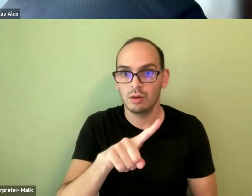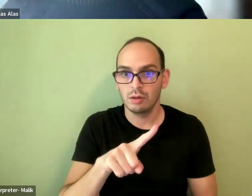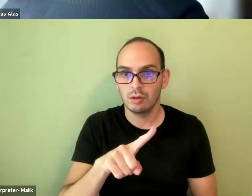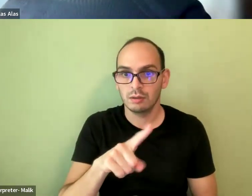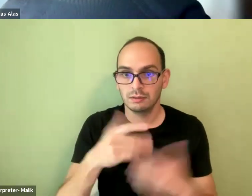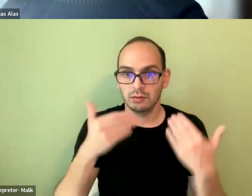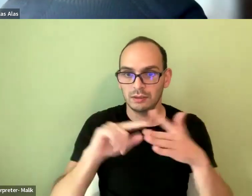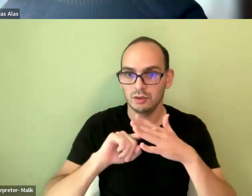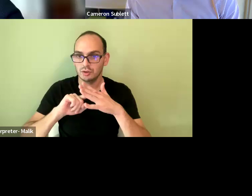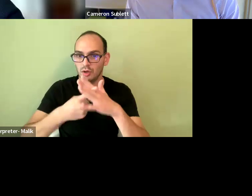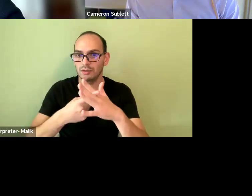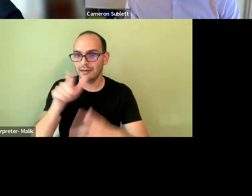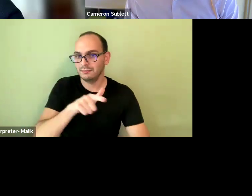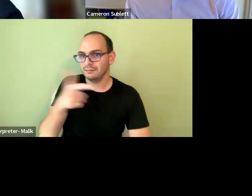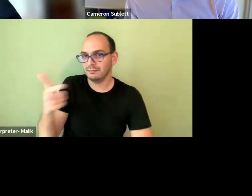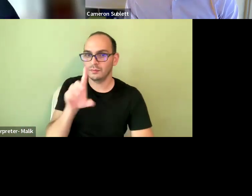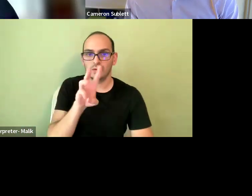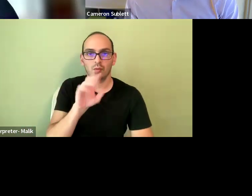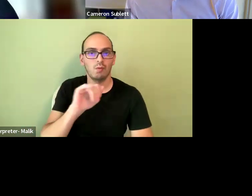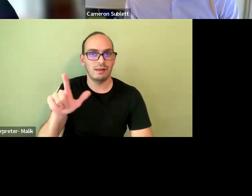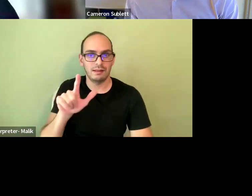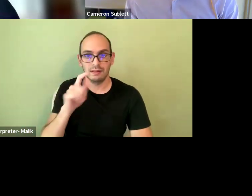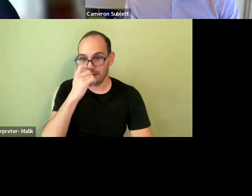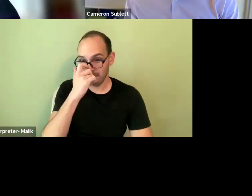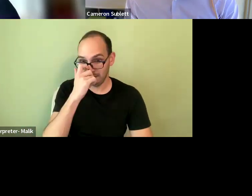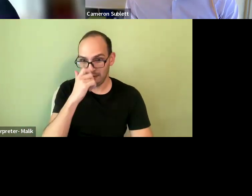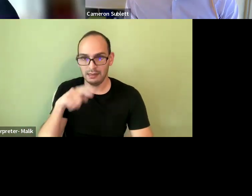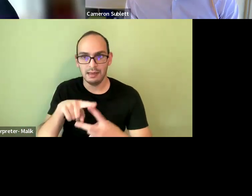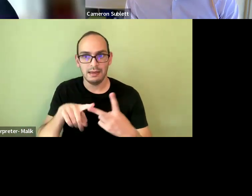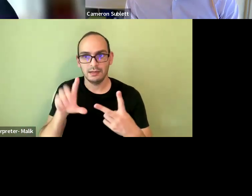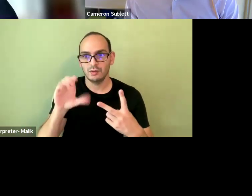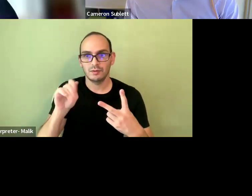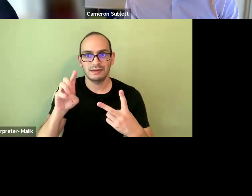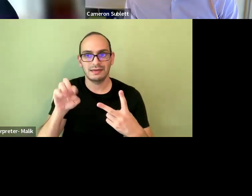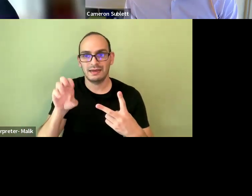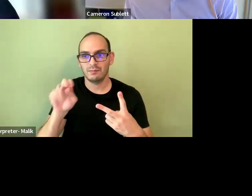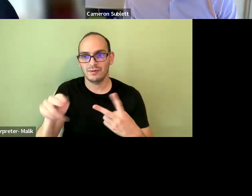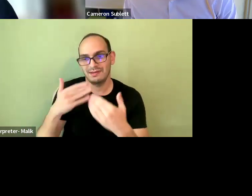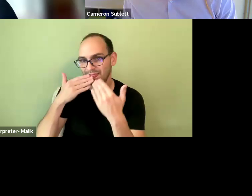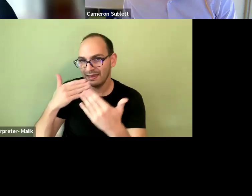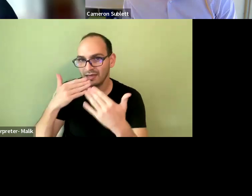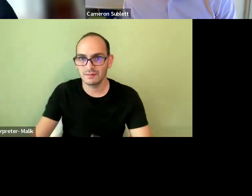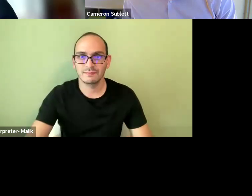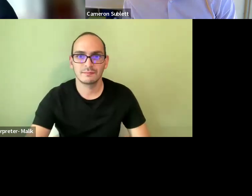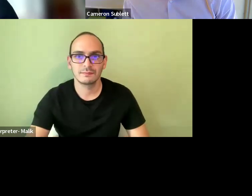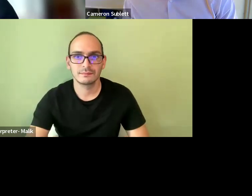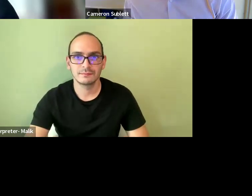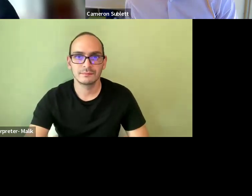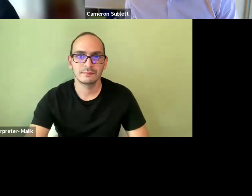started. So I m going to turn things over to Will and to Cameron. Thank you so much.